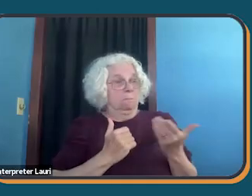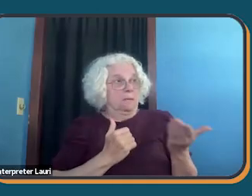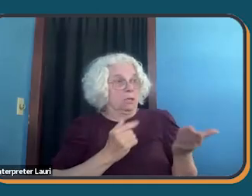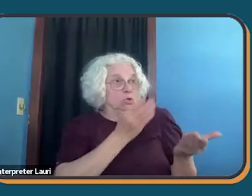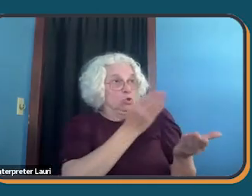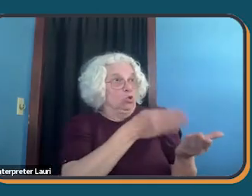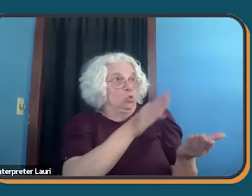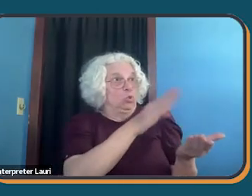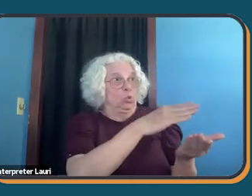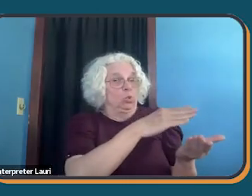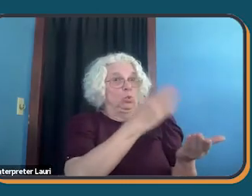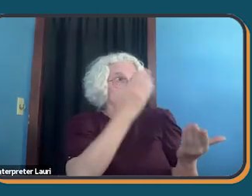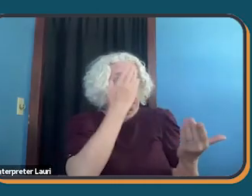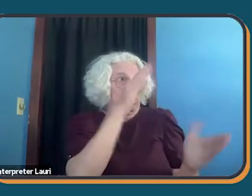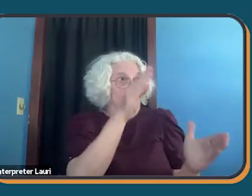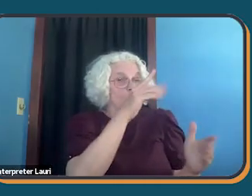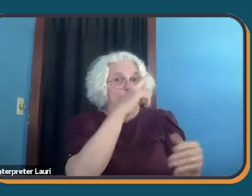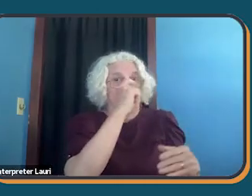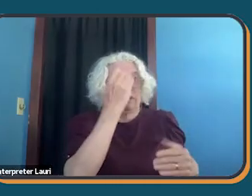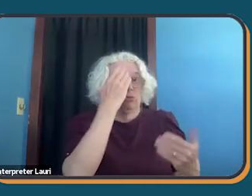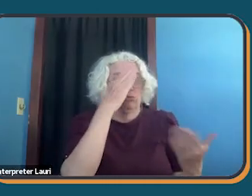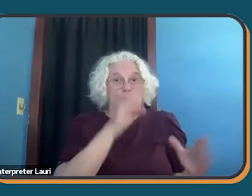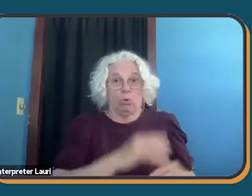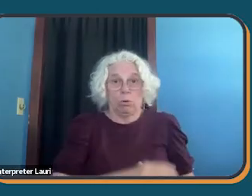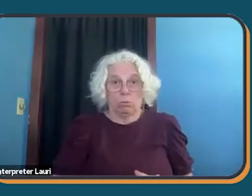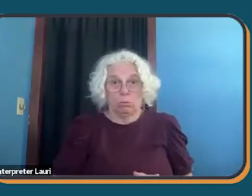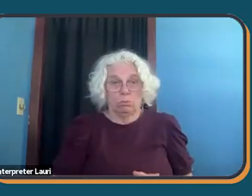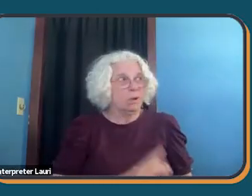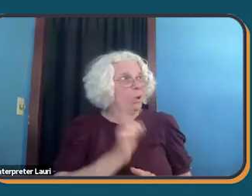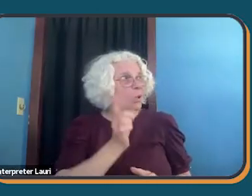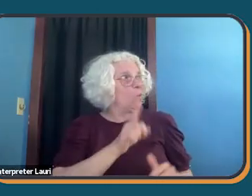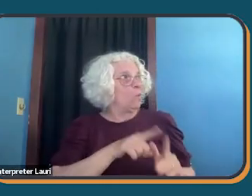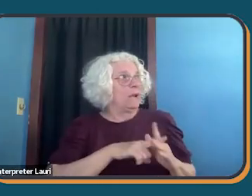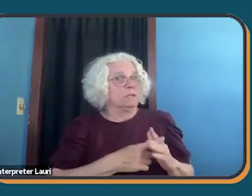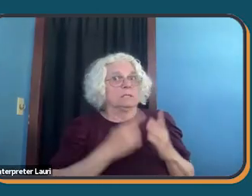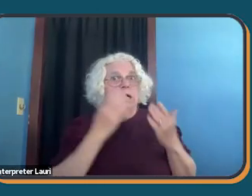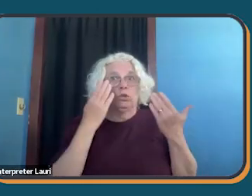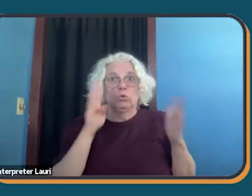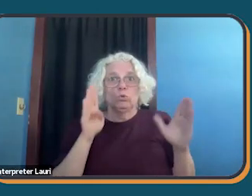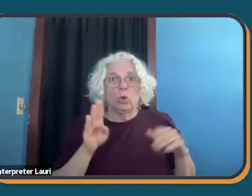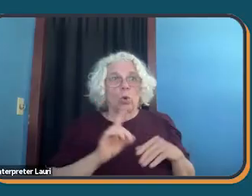may not know what you don't know. It could be difficult to know where to begin